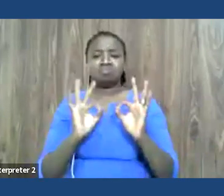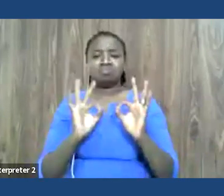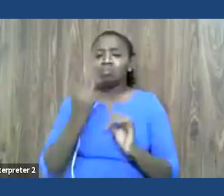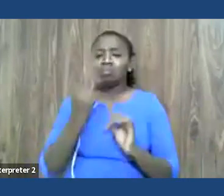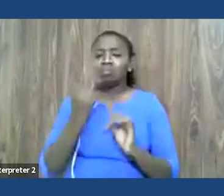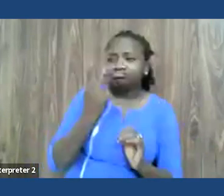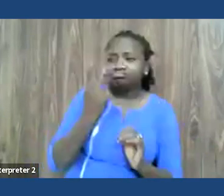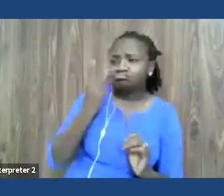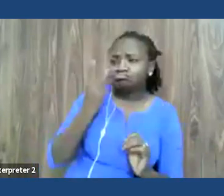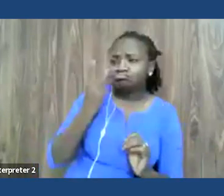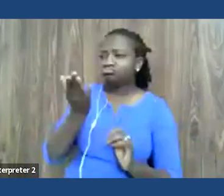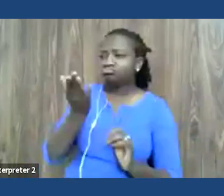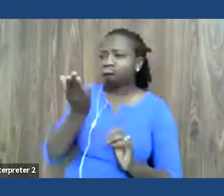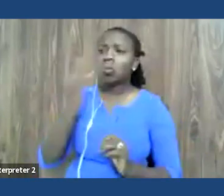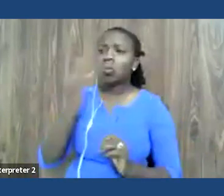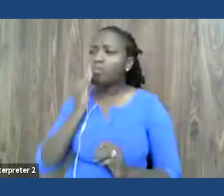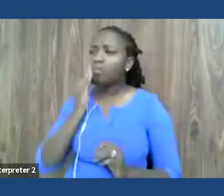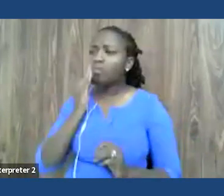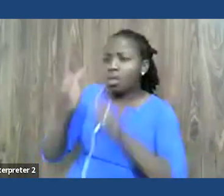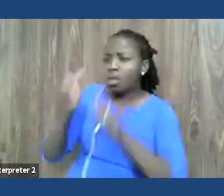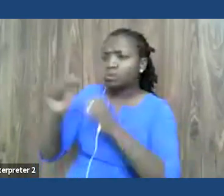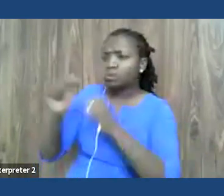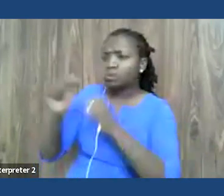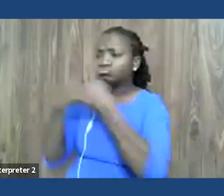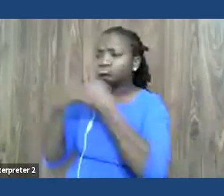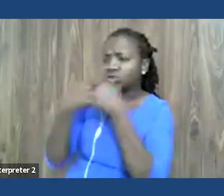also why we need to have a legal framework.